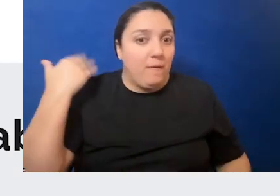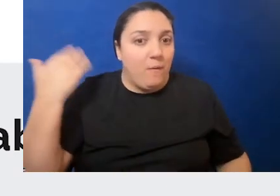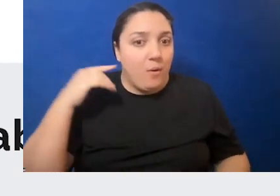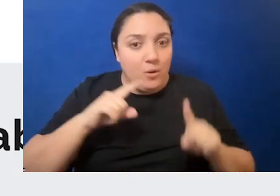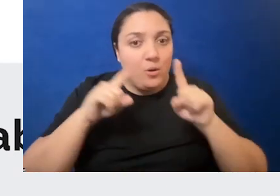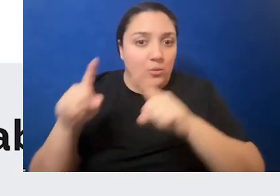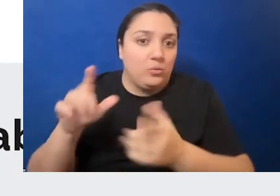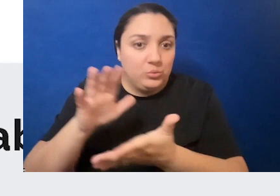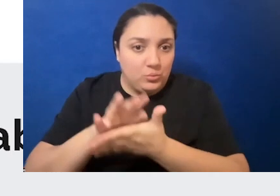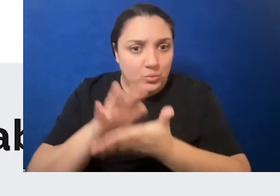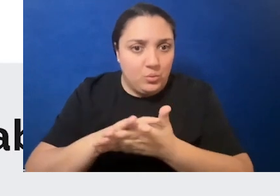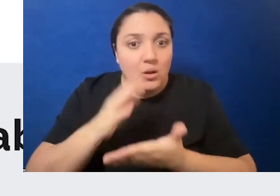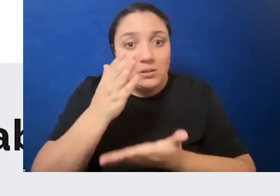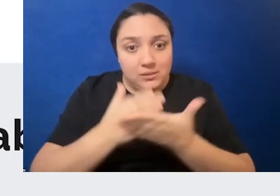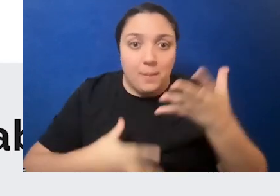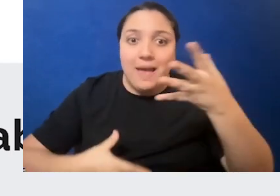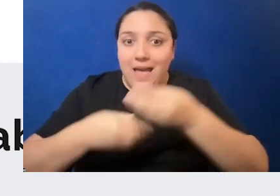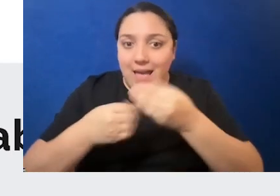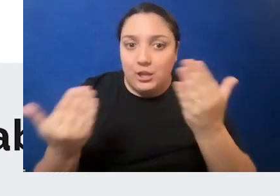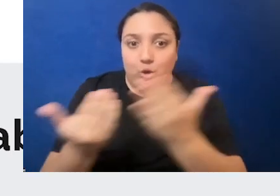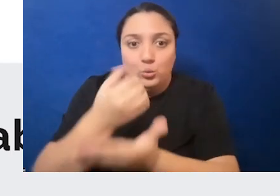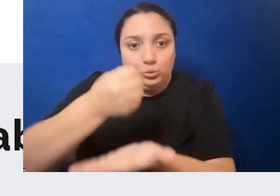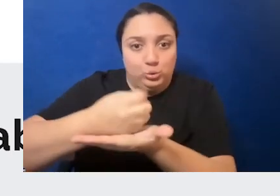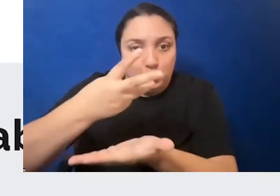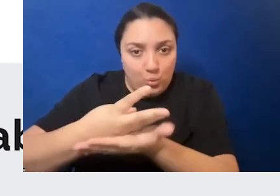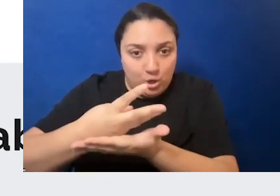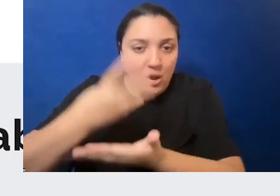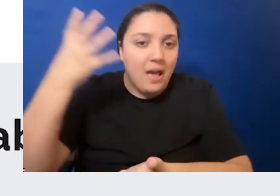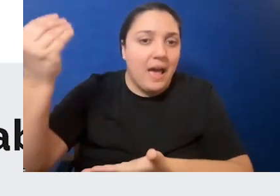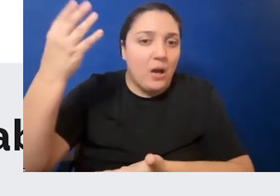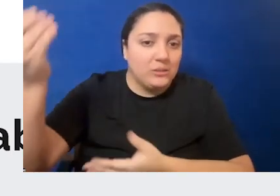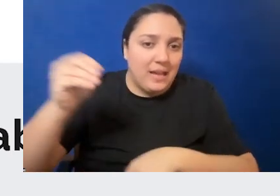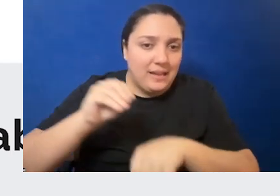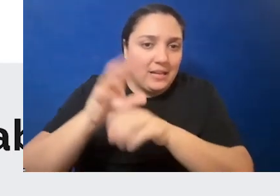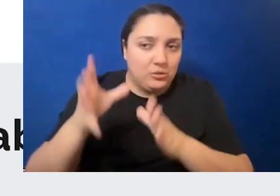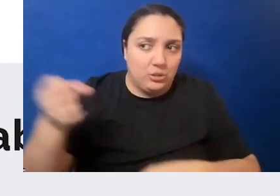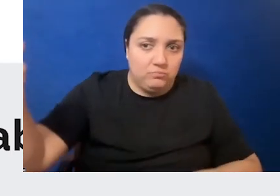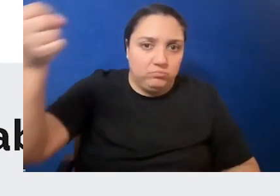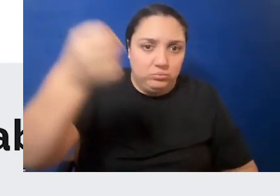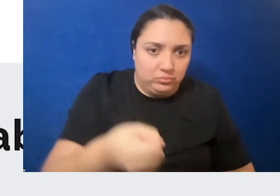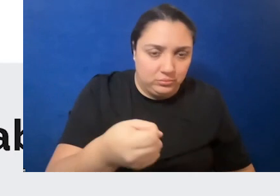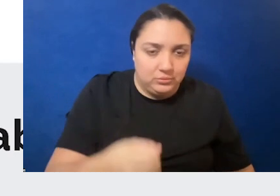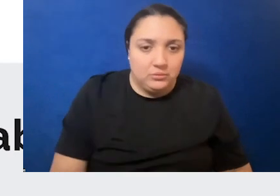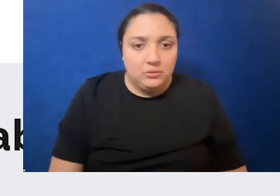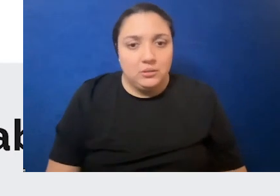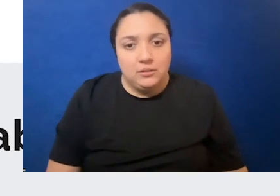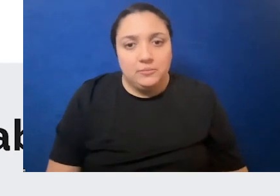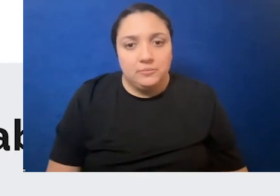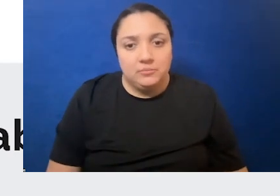COUNSELORS, A LOT OF PEOPLE HAVE ADDED SOCIAL WORKERS AND OUTSIDE COUNSELING AS WELL.